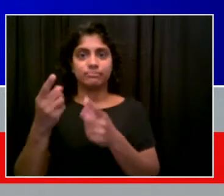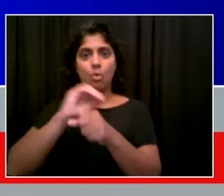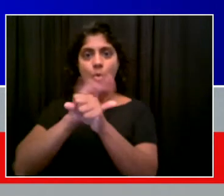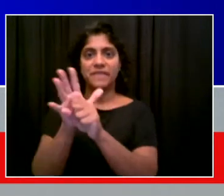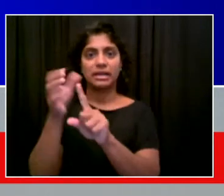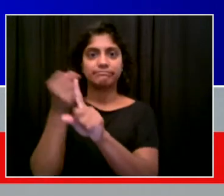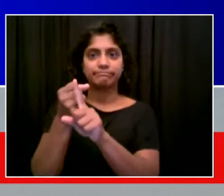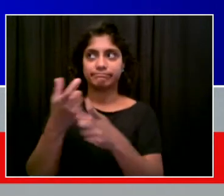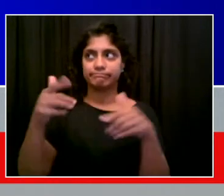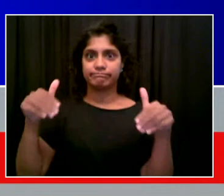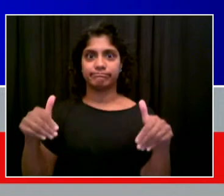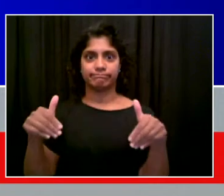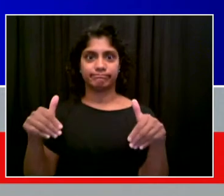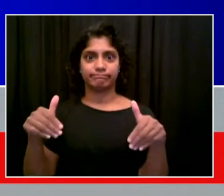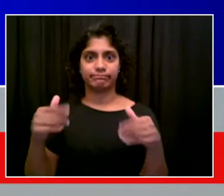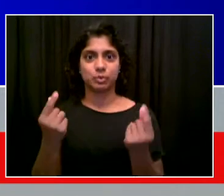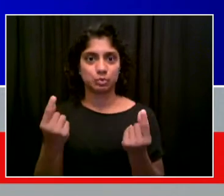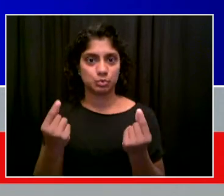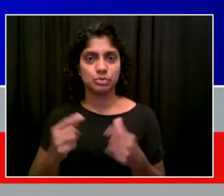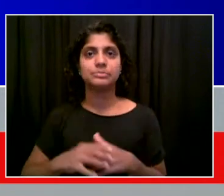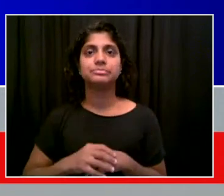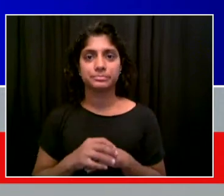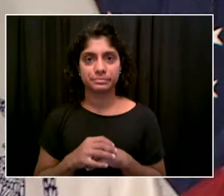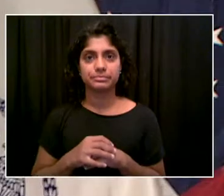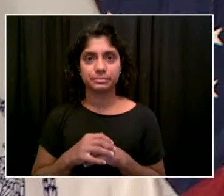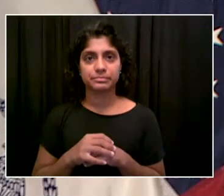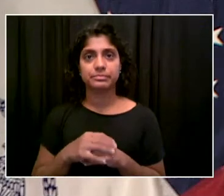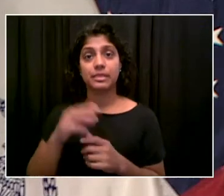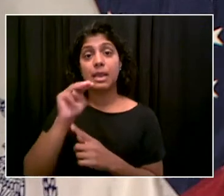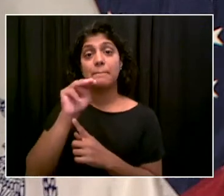S IPHAPENING. LOOK AT THIS HEADLINE IN THE